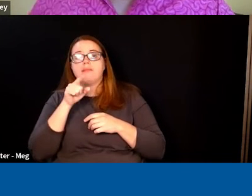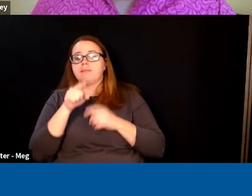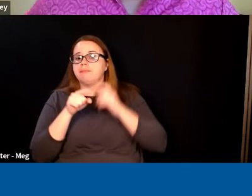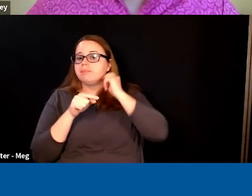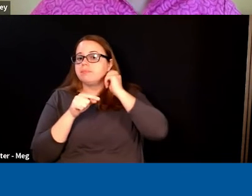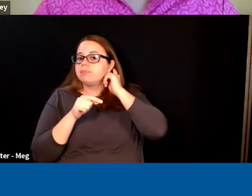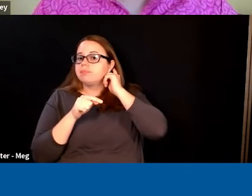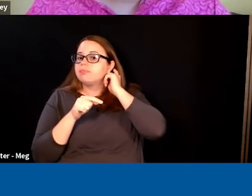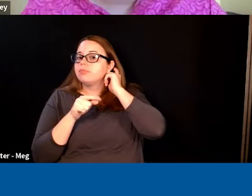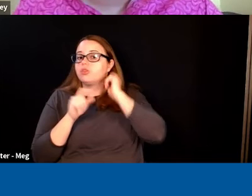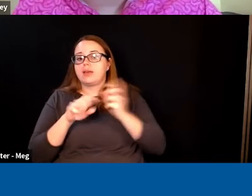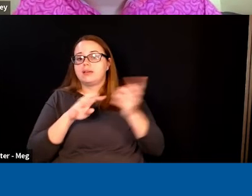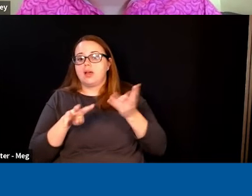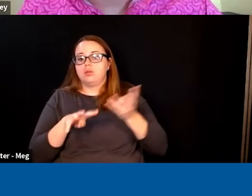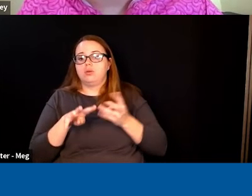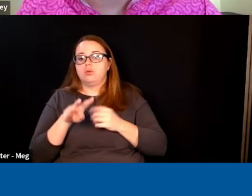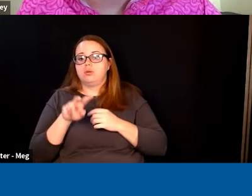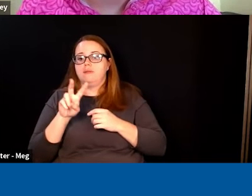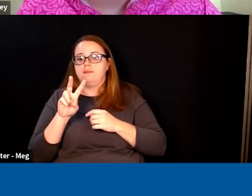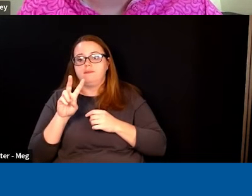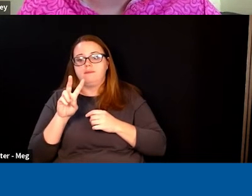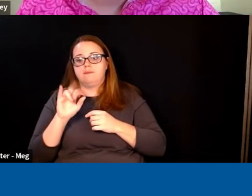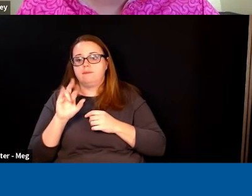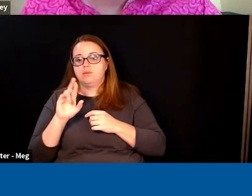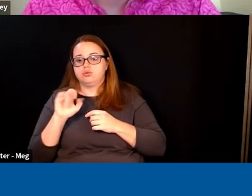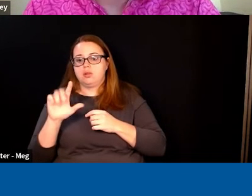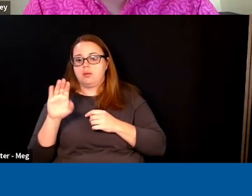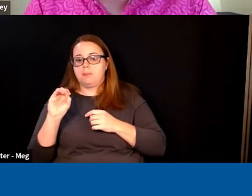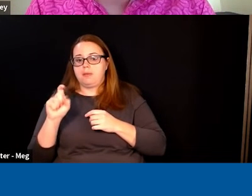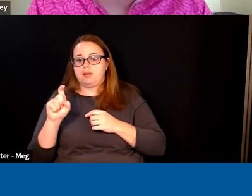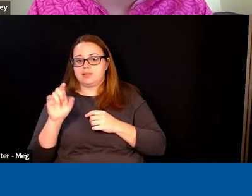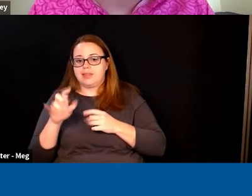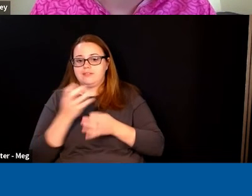You can download VirtualBox, which is a free app put out by Oracle